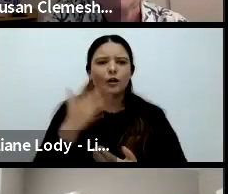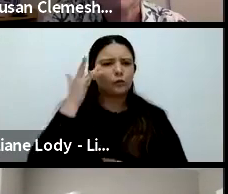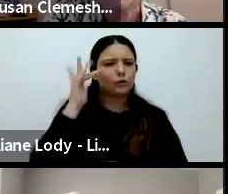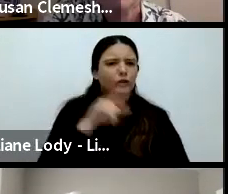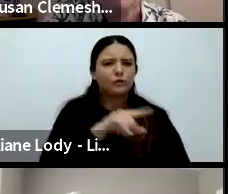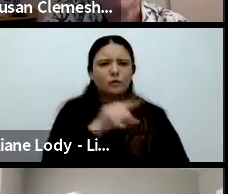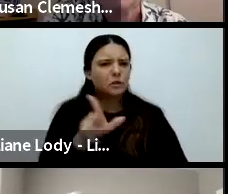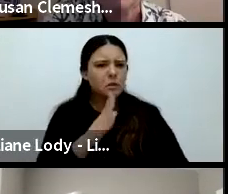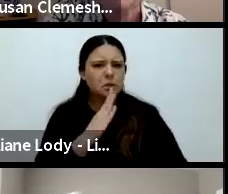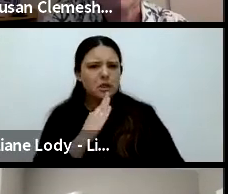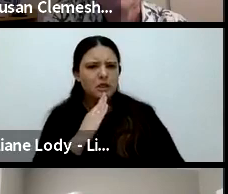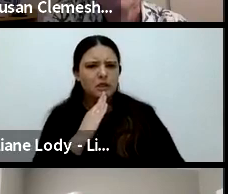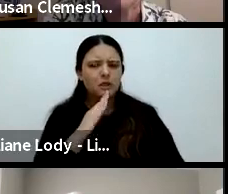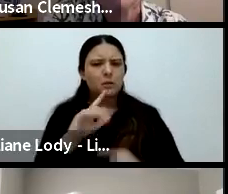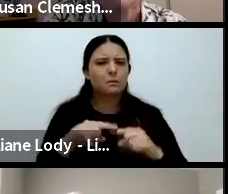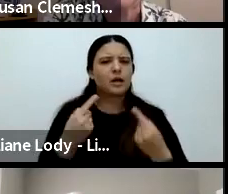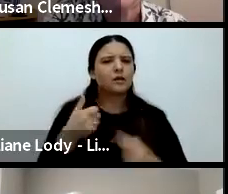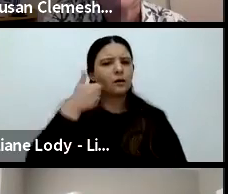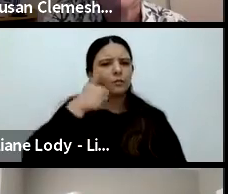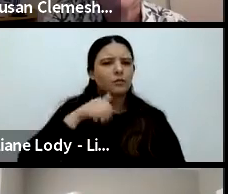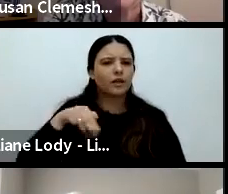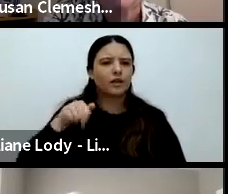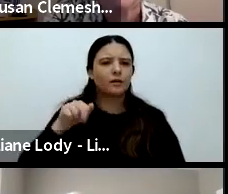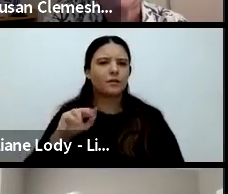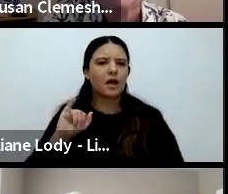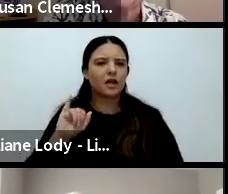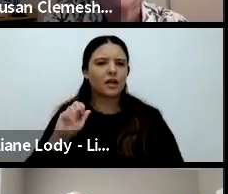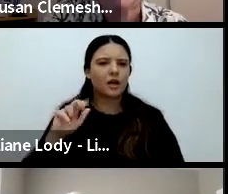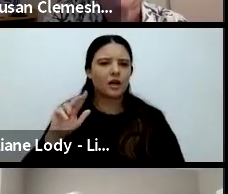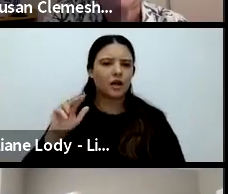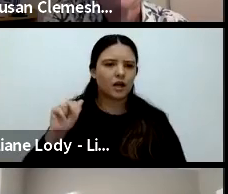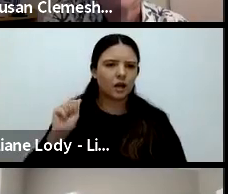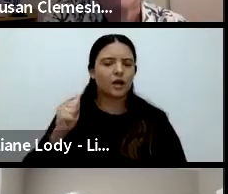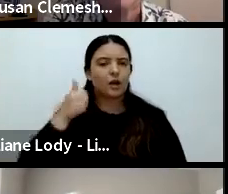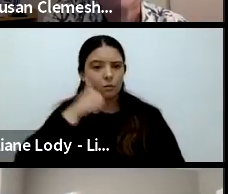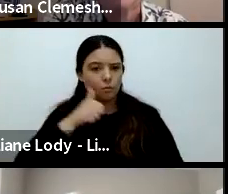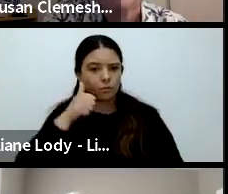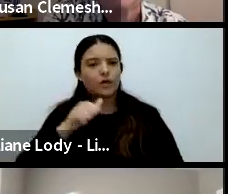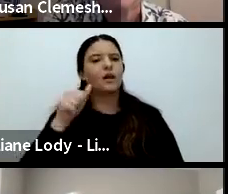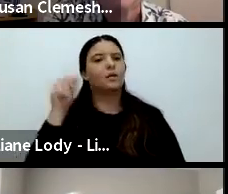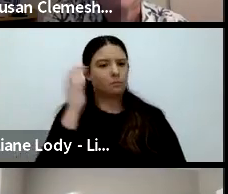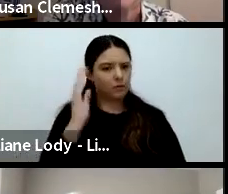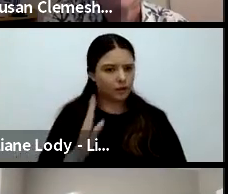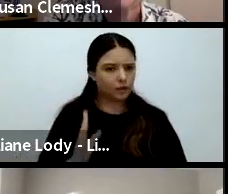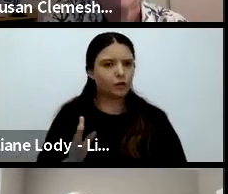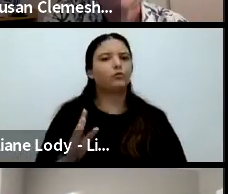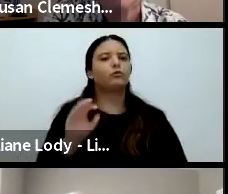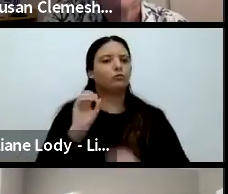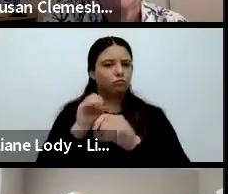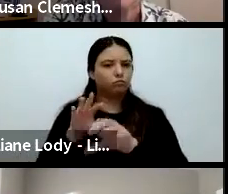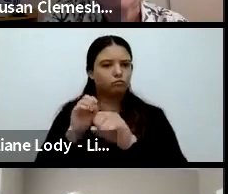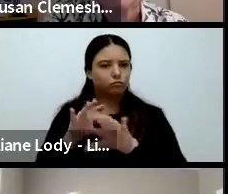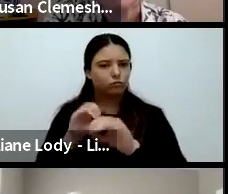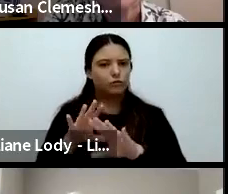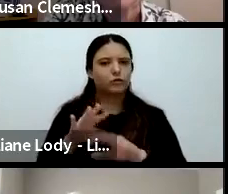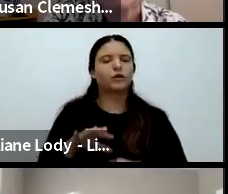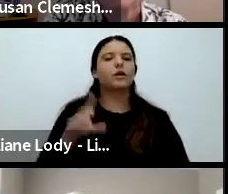don't know if you're familiar with, Mariana photo man th, Mariana salto Manning has a Brazilian educator Brazilian educator, at teachers College in New York. she went.